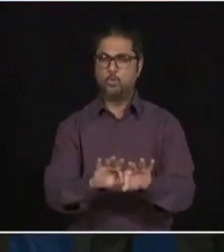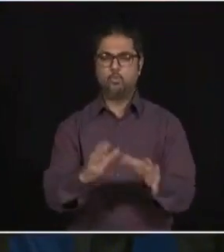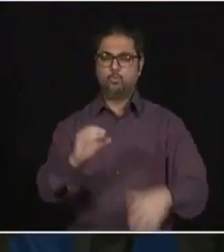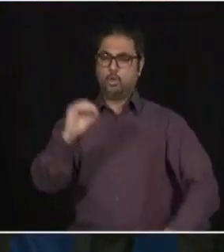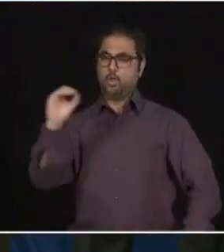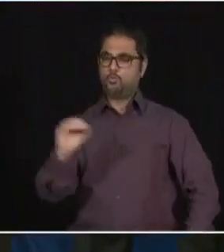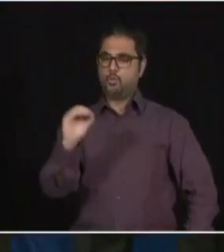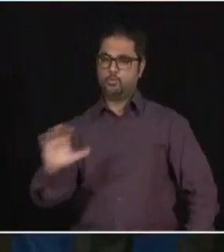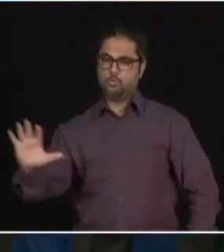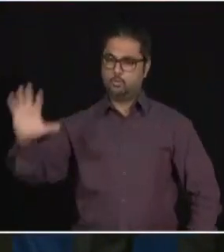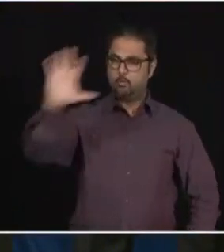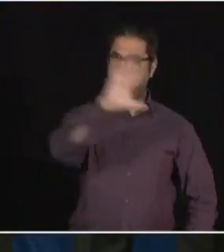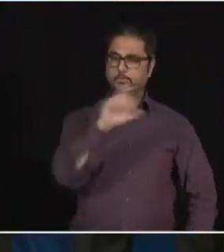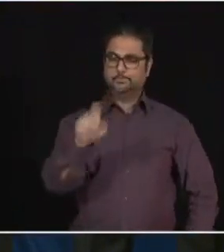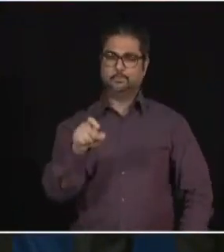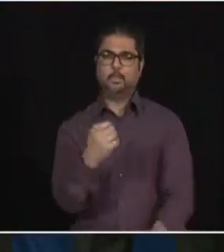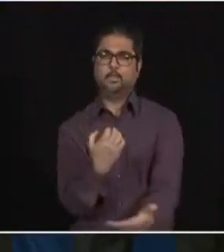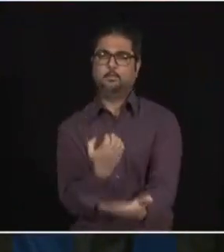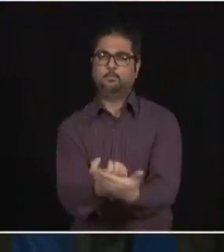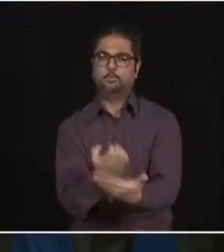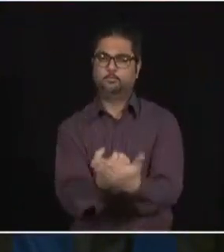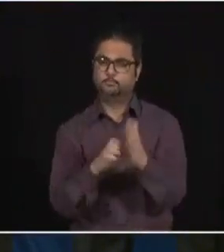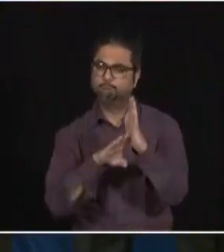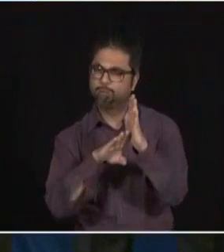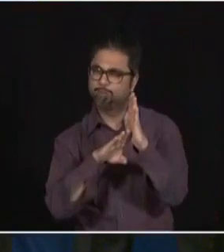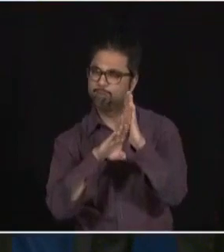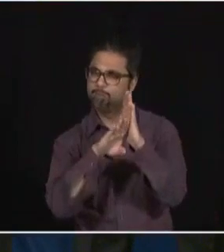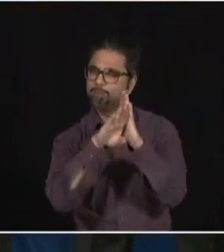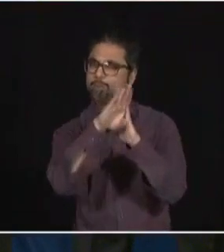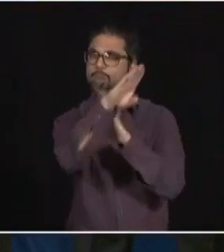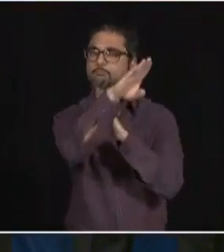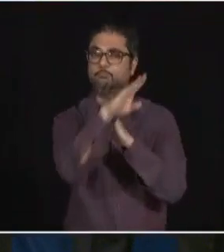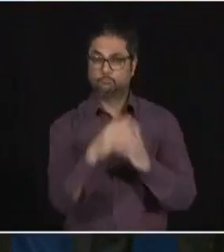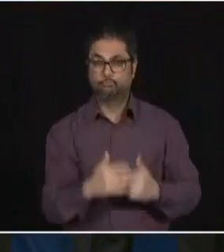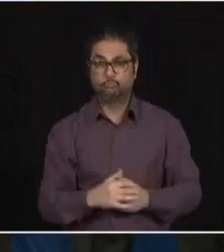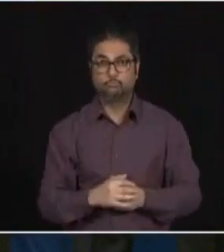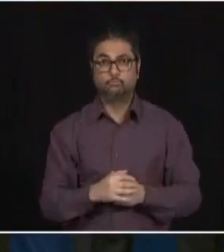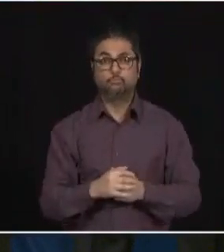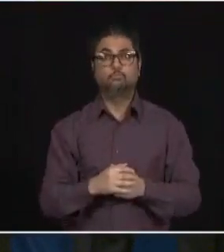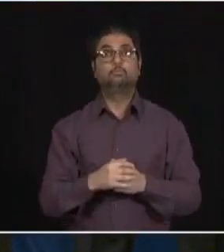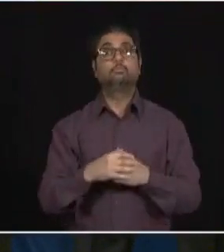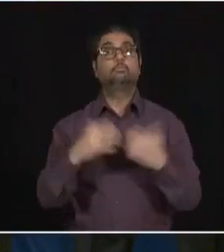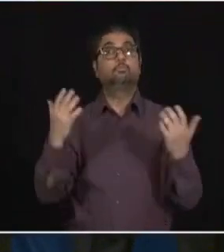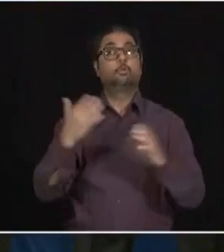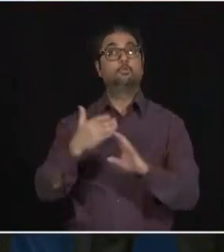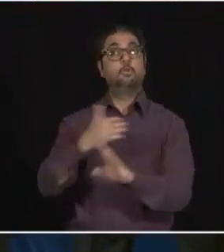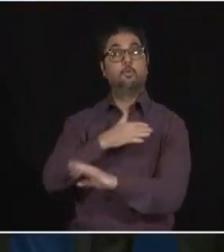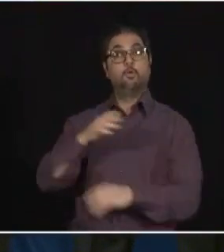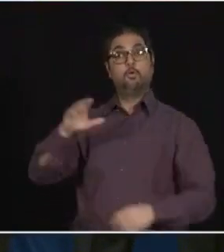confidence in Ontario that the economy will movie forward the same way it was before the pandemic hit us.